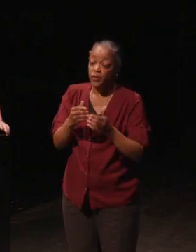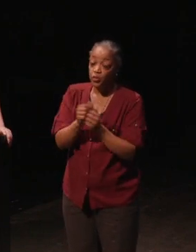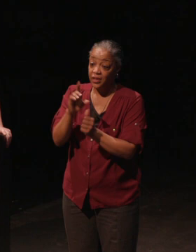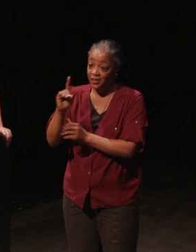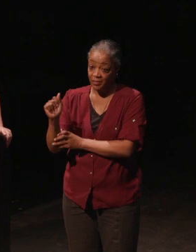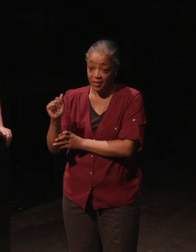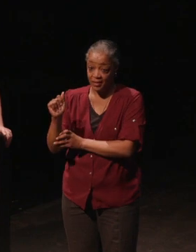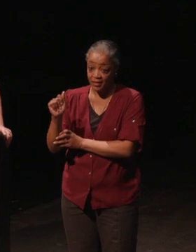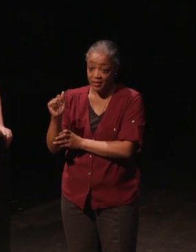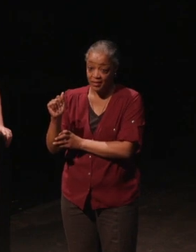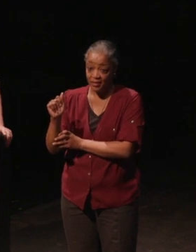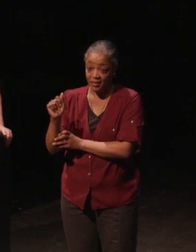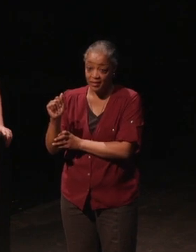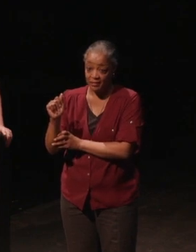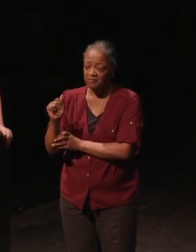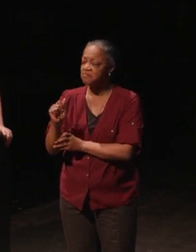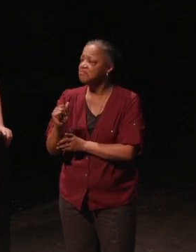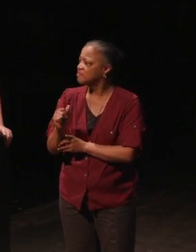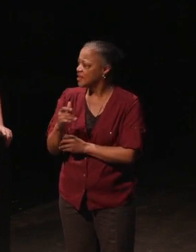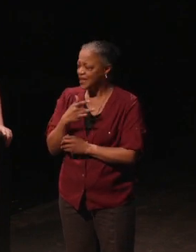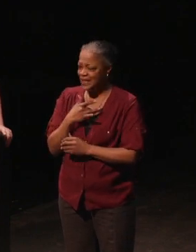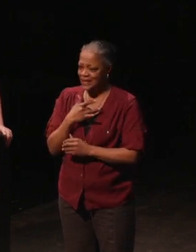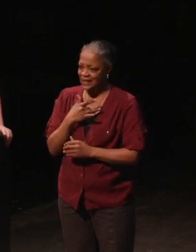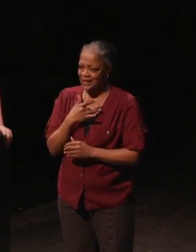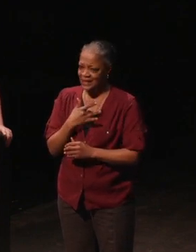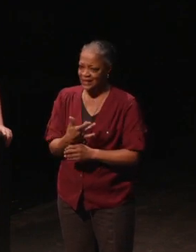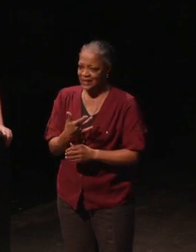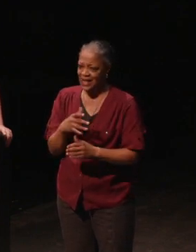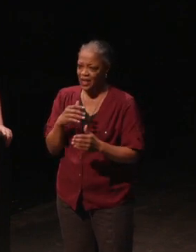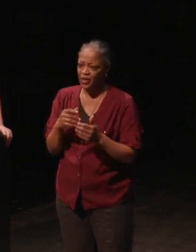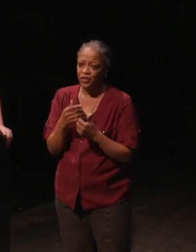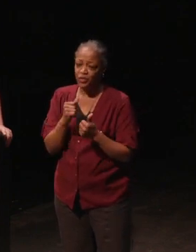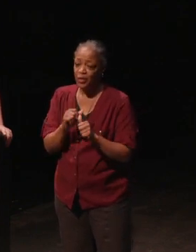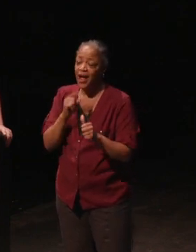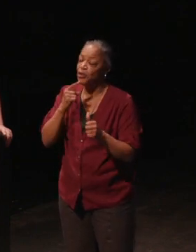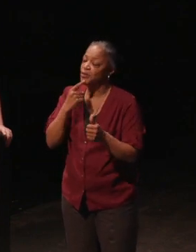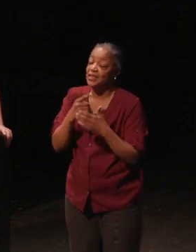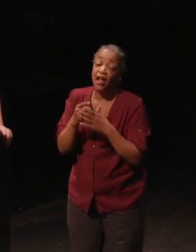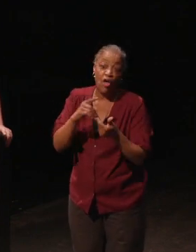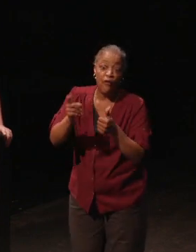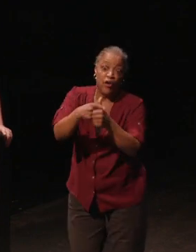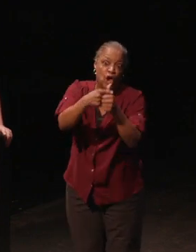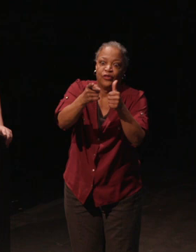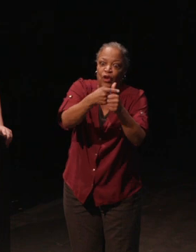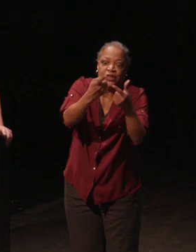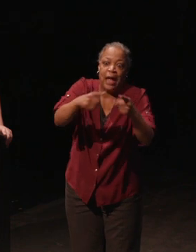I'm generally trying to shy away from claiming that things are a first because that's normally a good way to guarantee that they are.